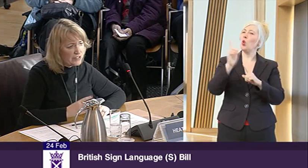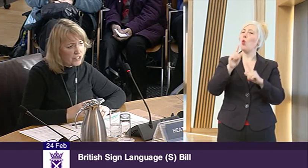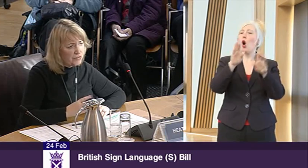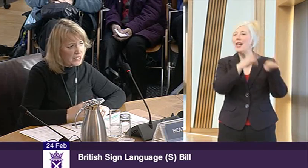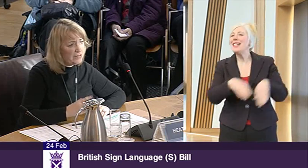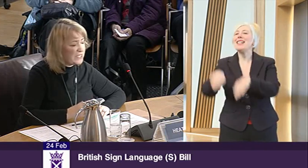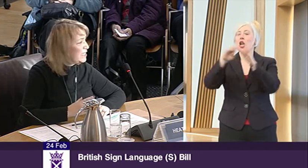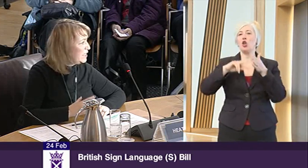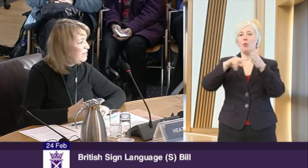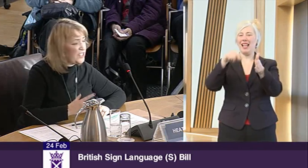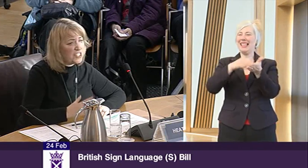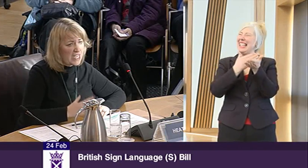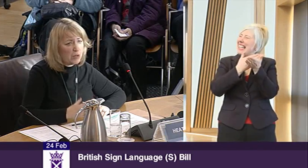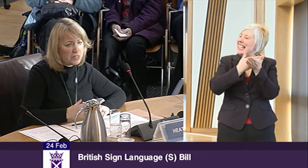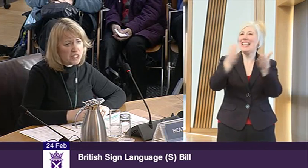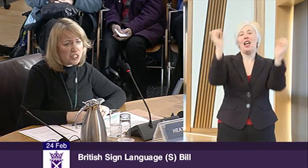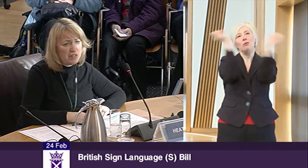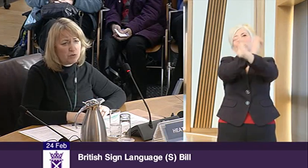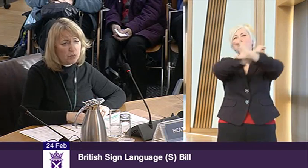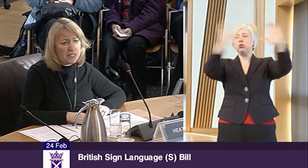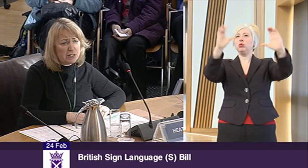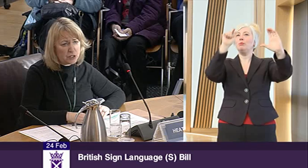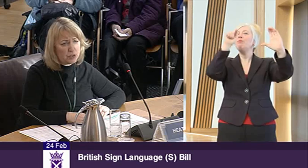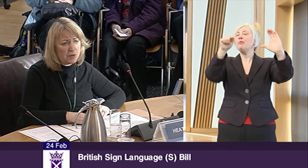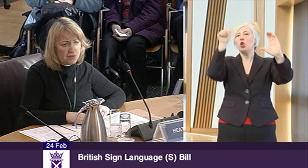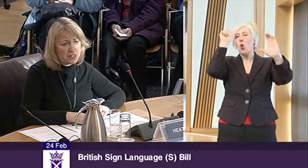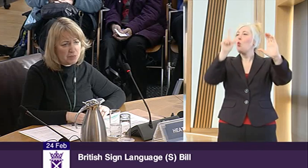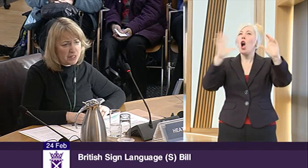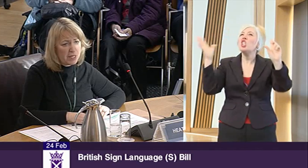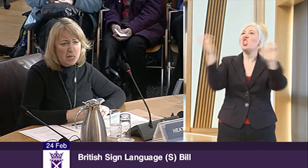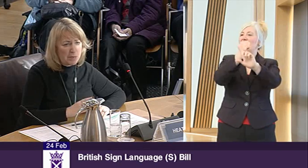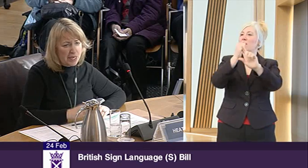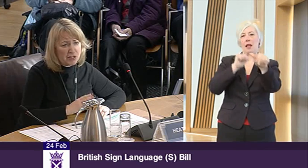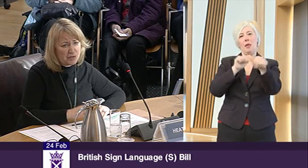national plan must set out a clear vision to help us to achieve what we need to with